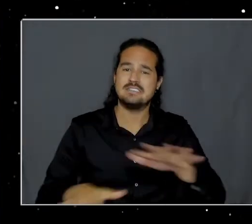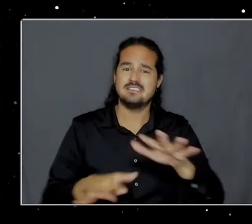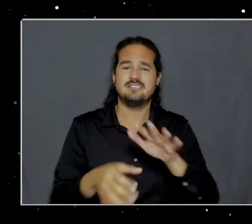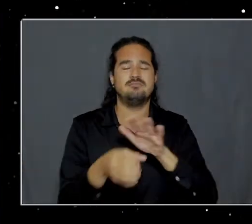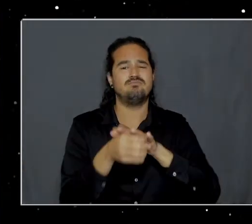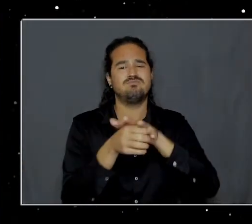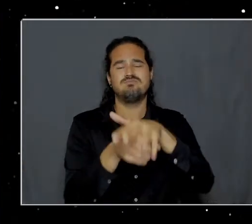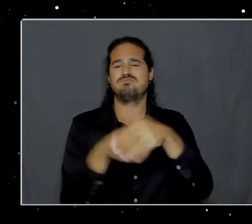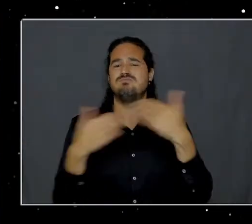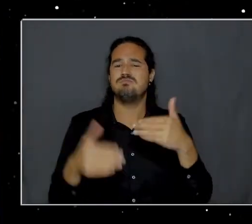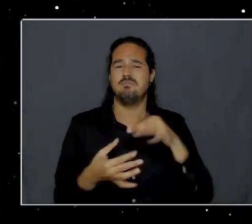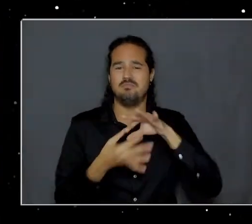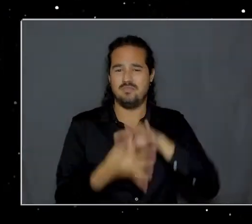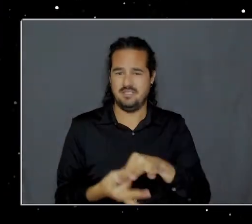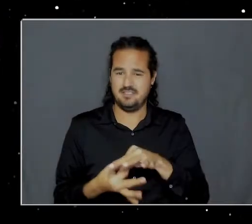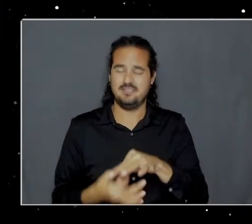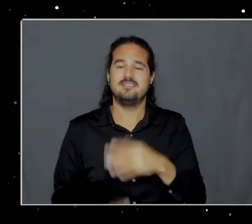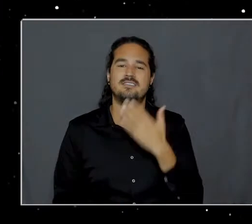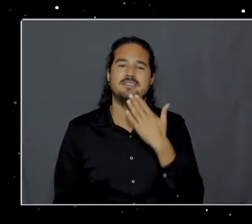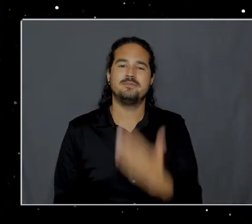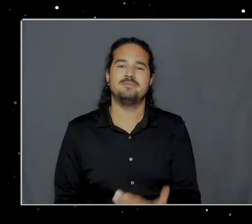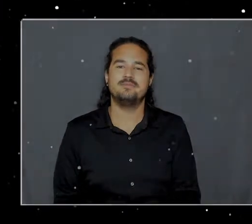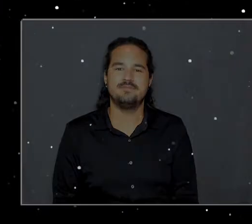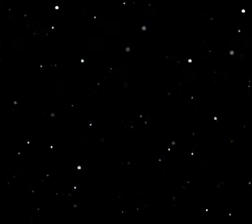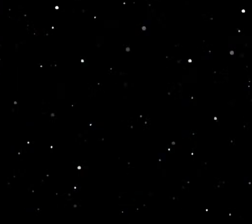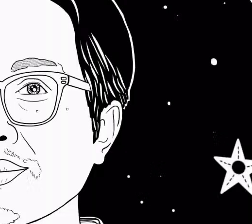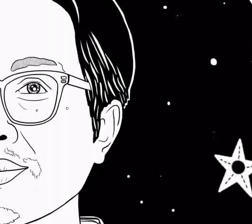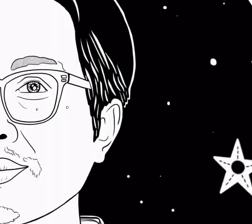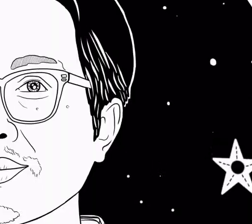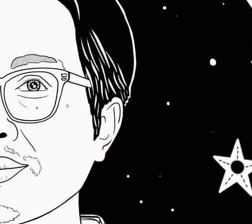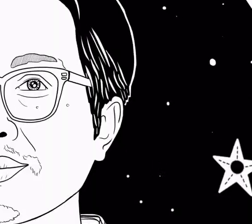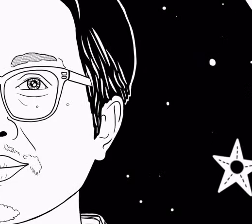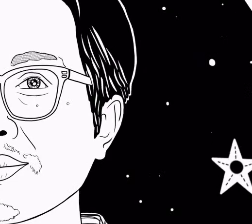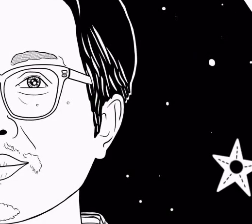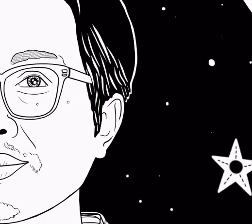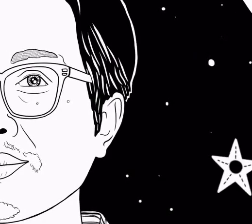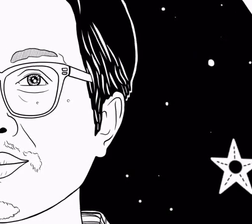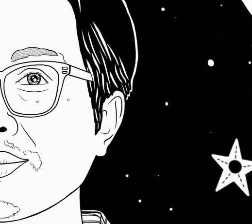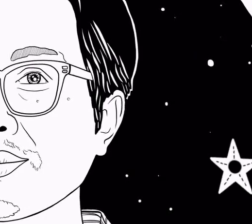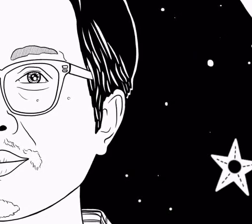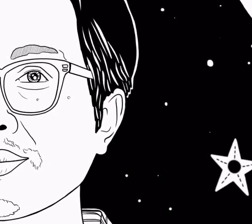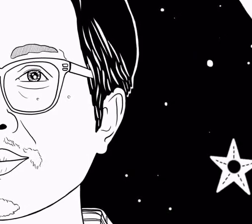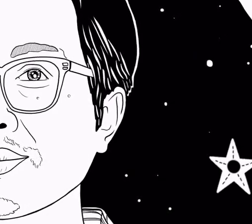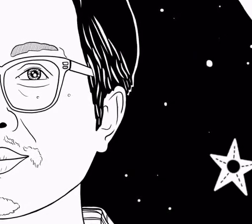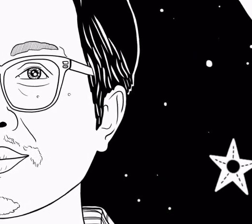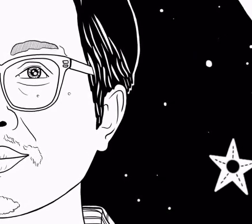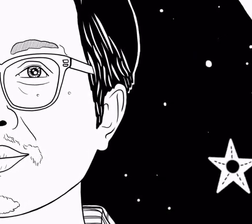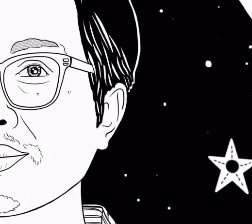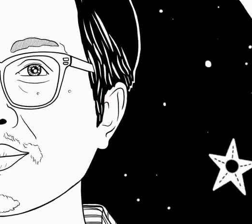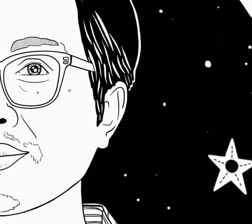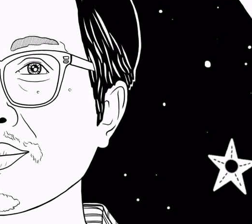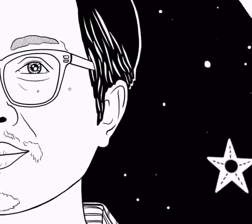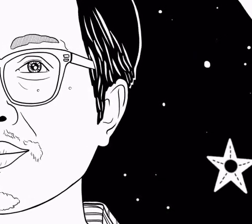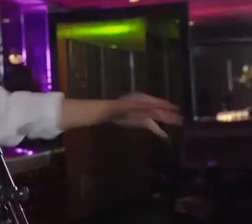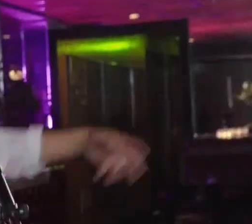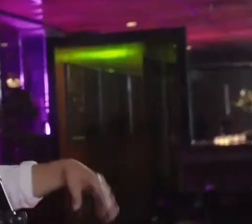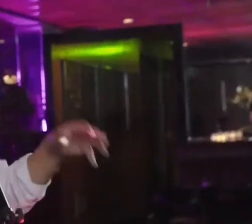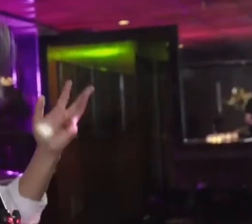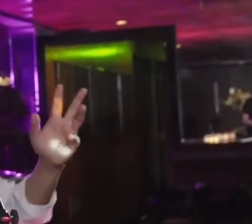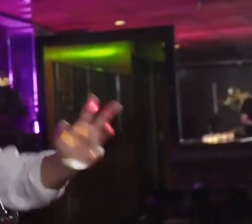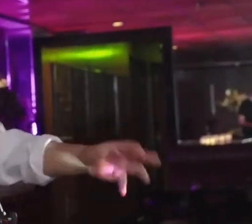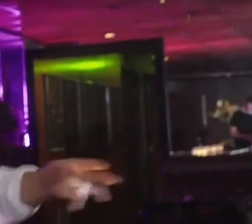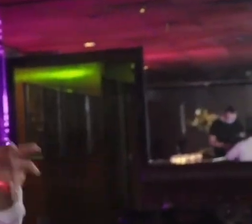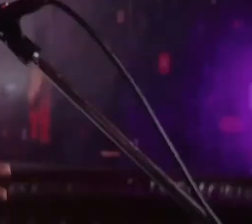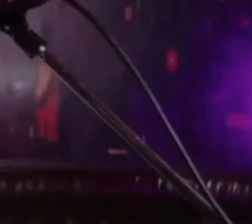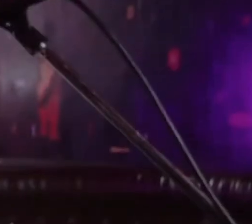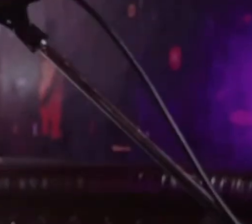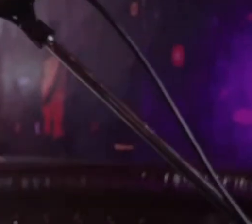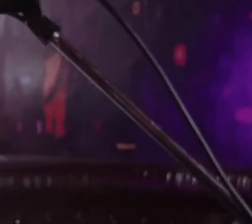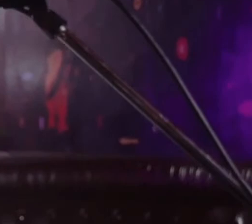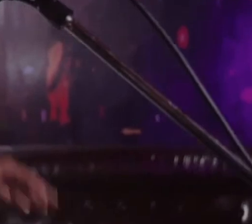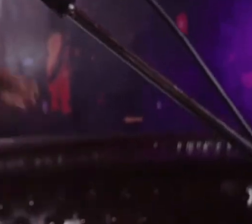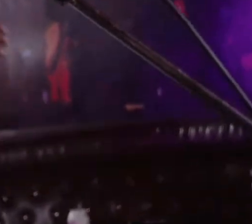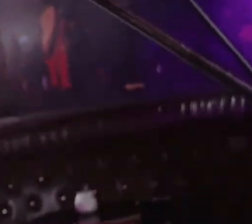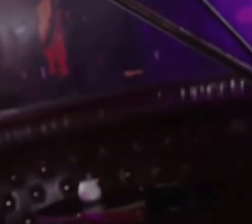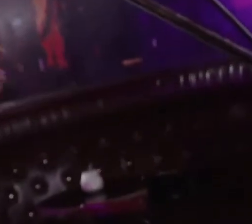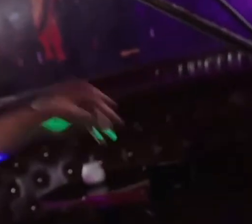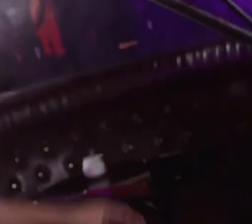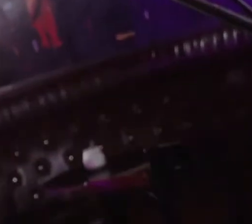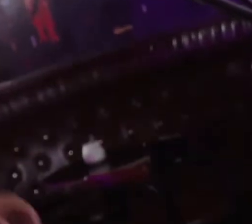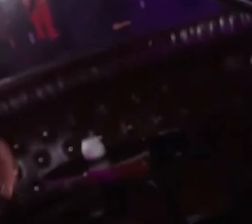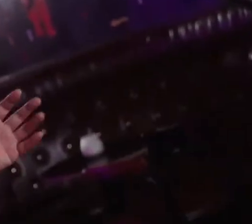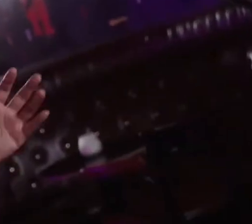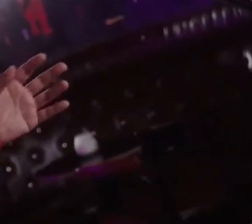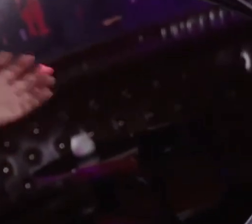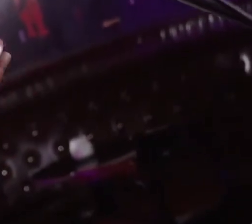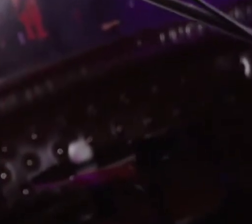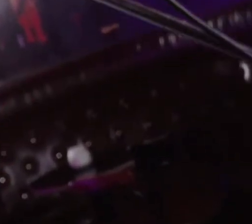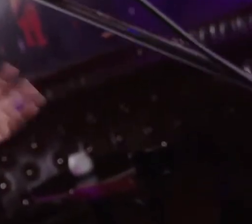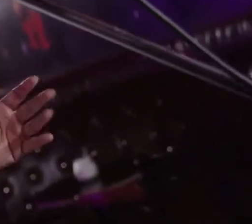BELONGING.